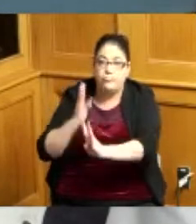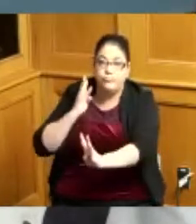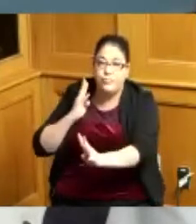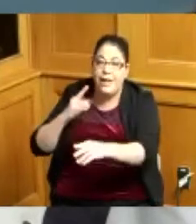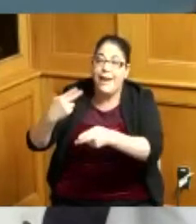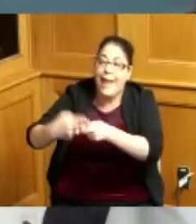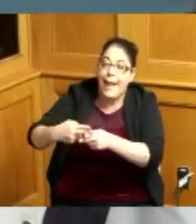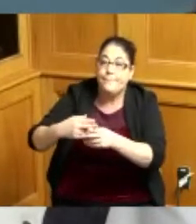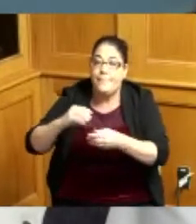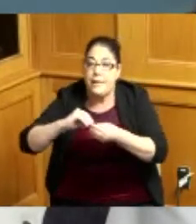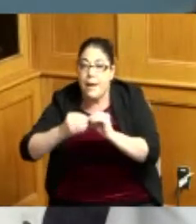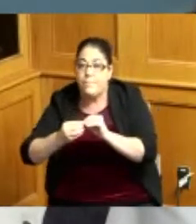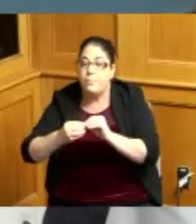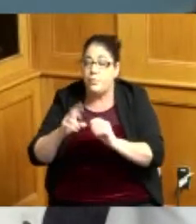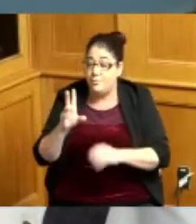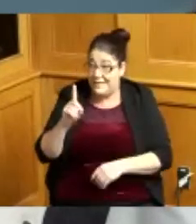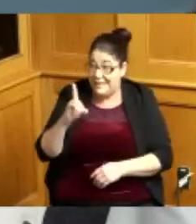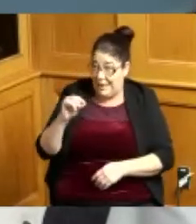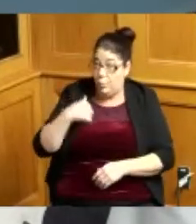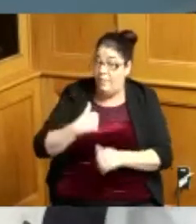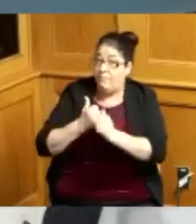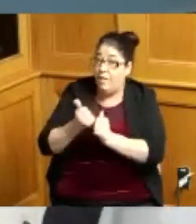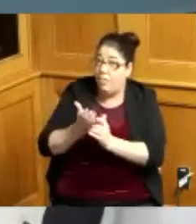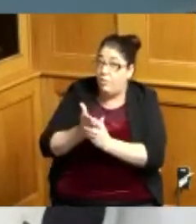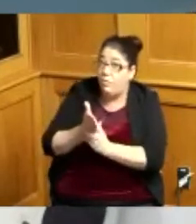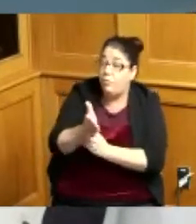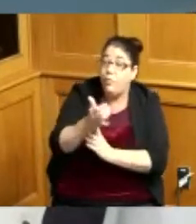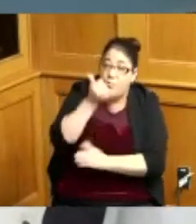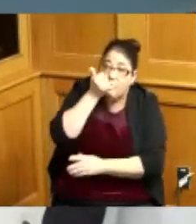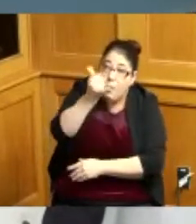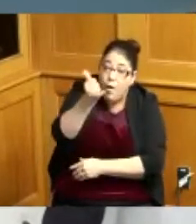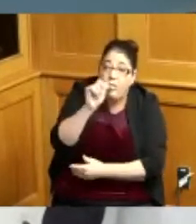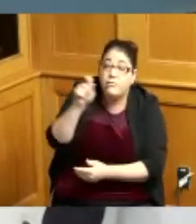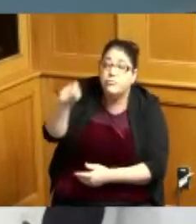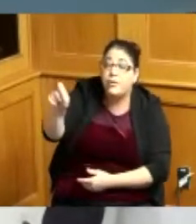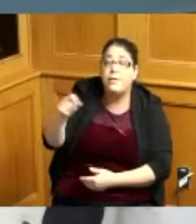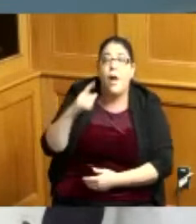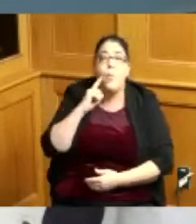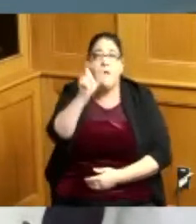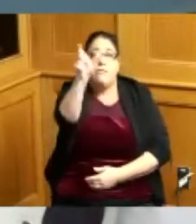call them so if we could just get something with a couple columns one is how many people